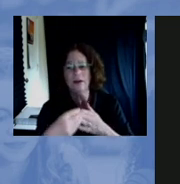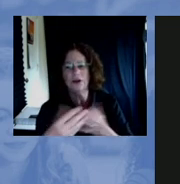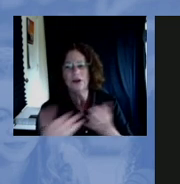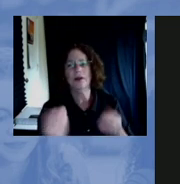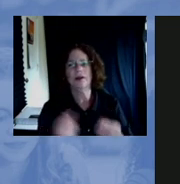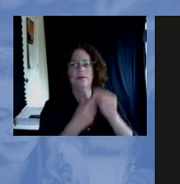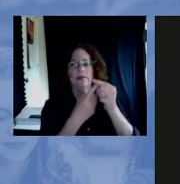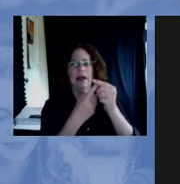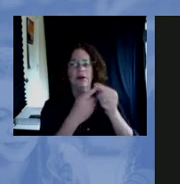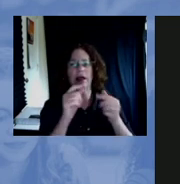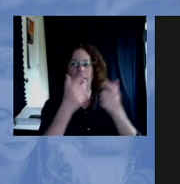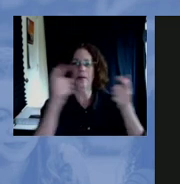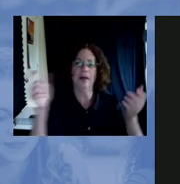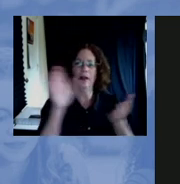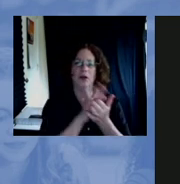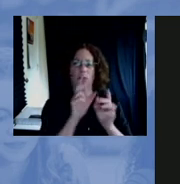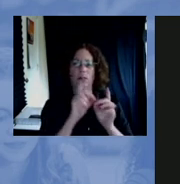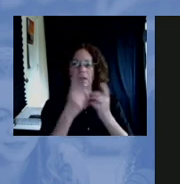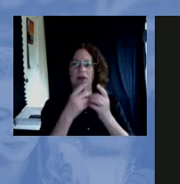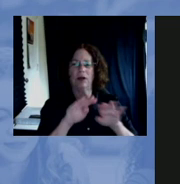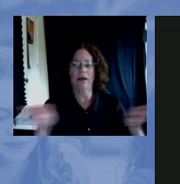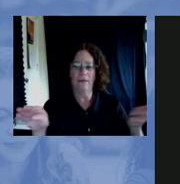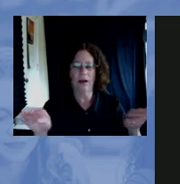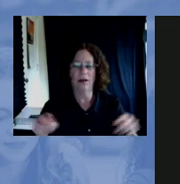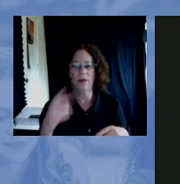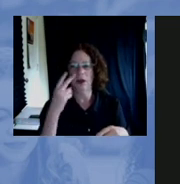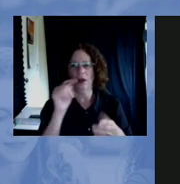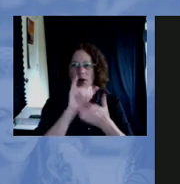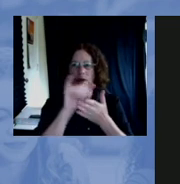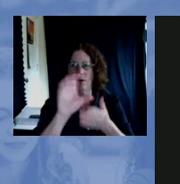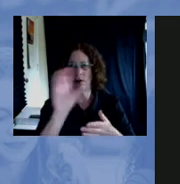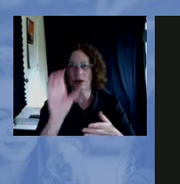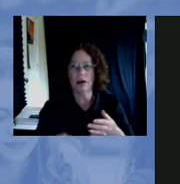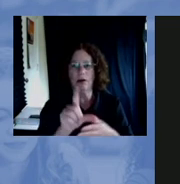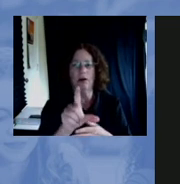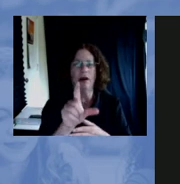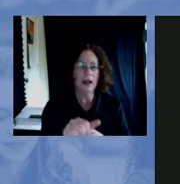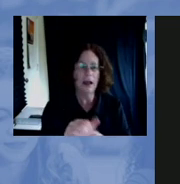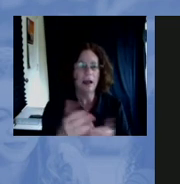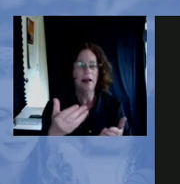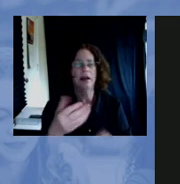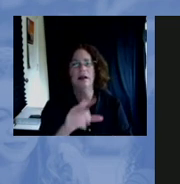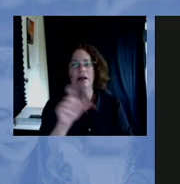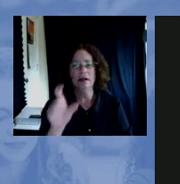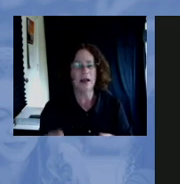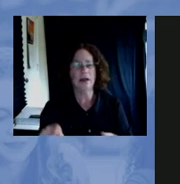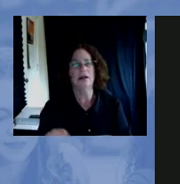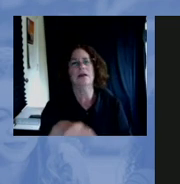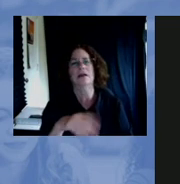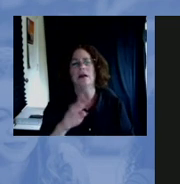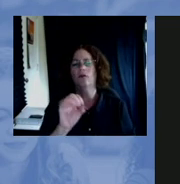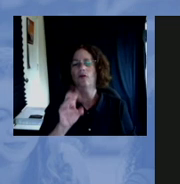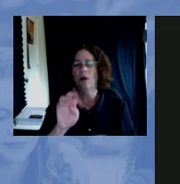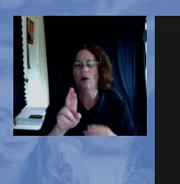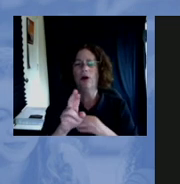DISTRICT LEVEL WHEN YOU LOOK AT NEW YORK, CHICAGO, LA, HOUSTON, THERE'S A PROBLEM IN